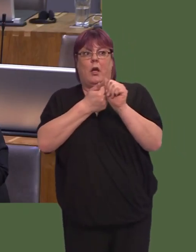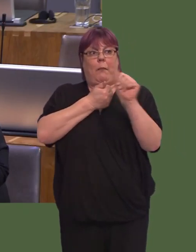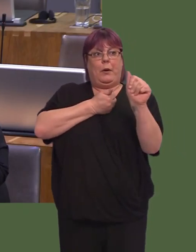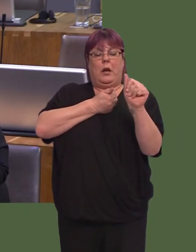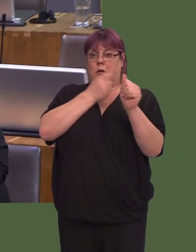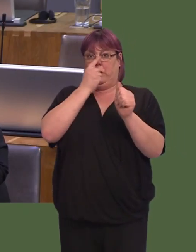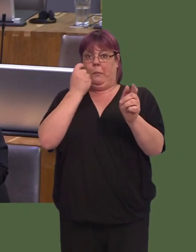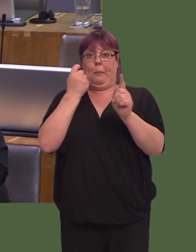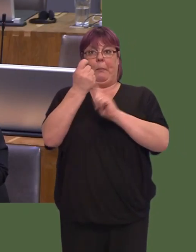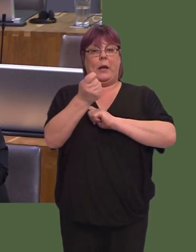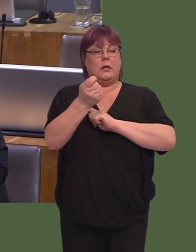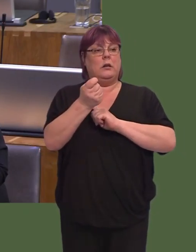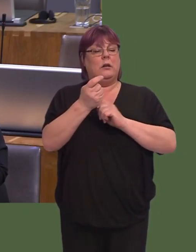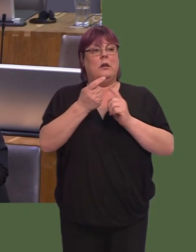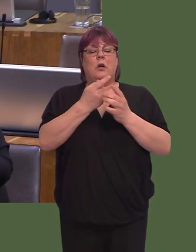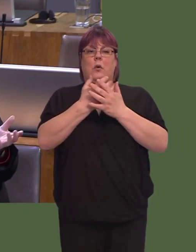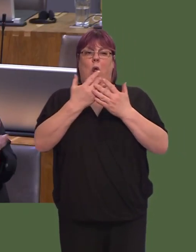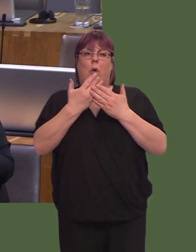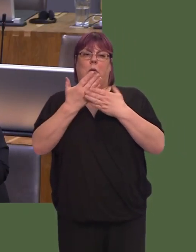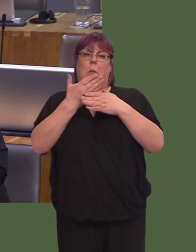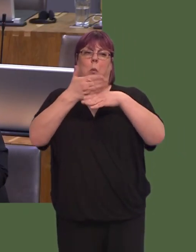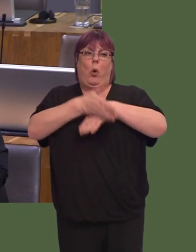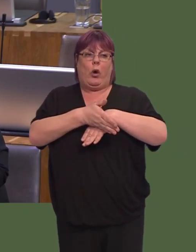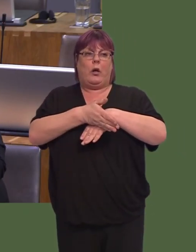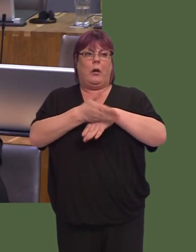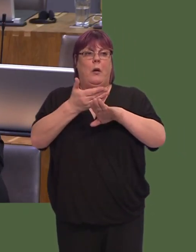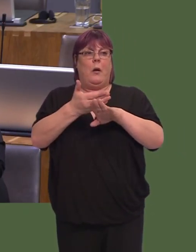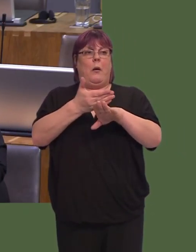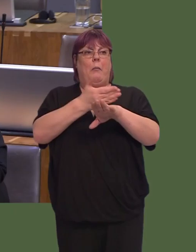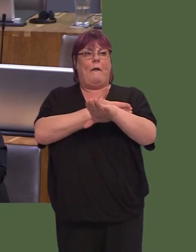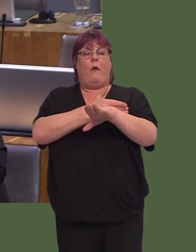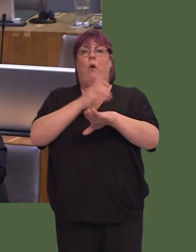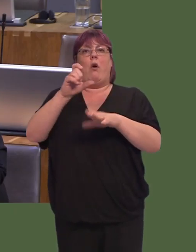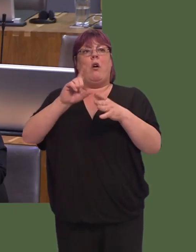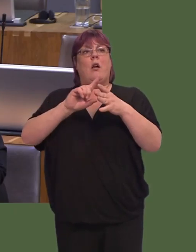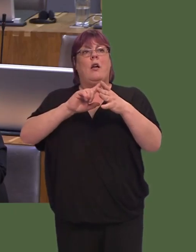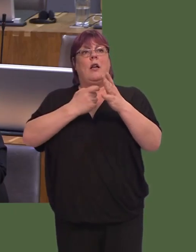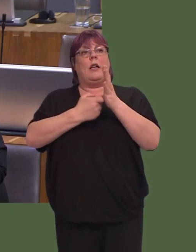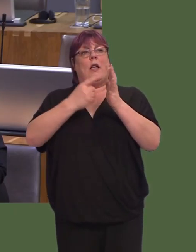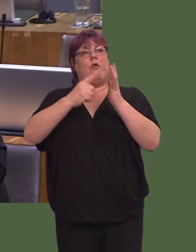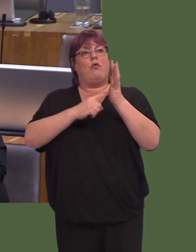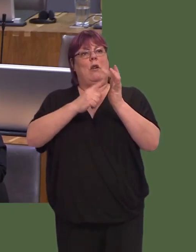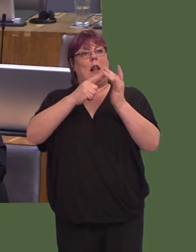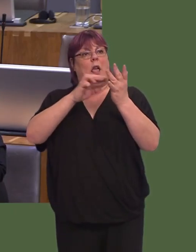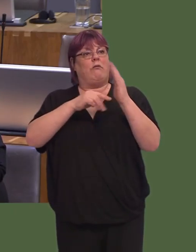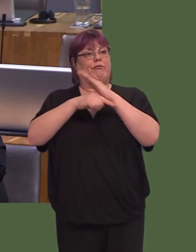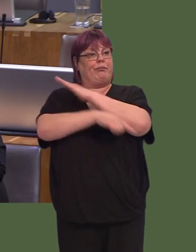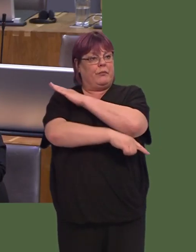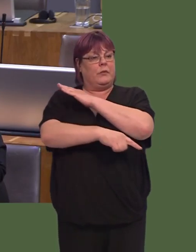So, a lot of very hard work took place actually before the Carillion collapse, and after it, to keep them in the procurement.